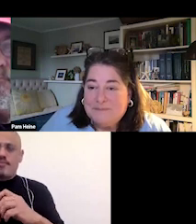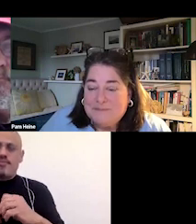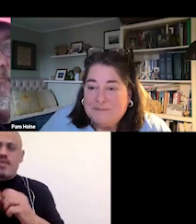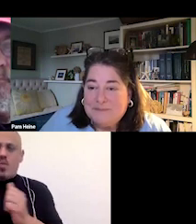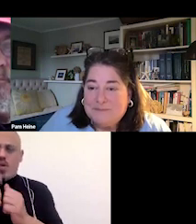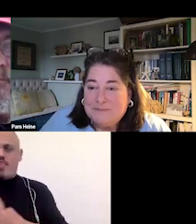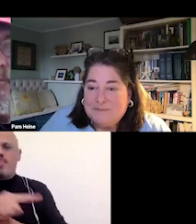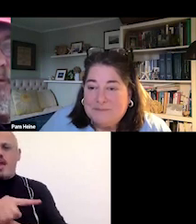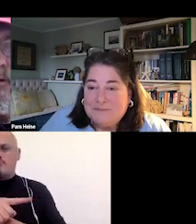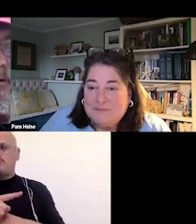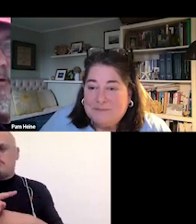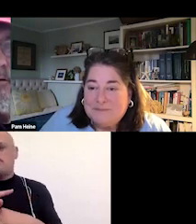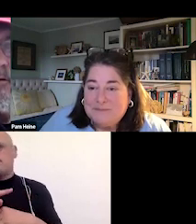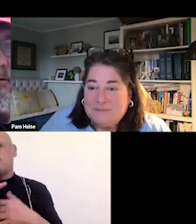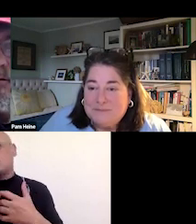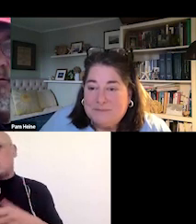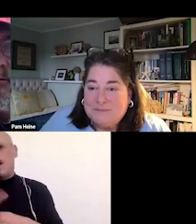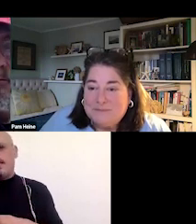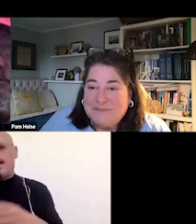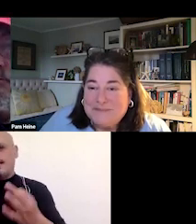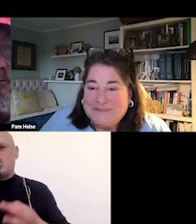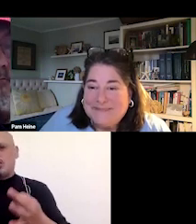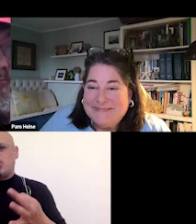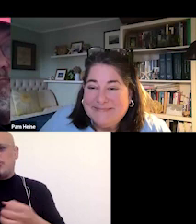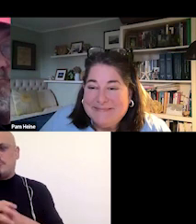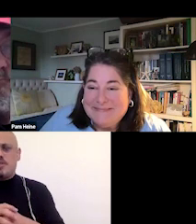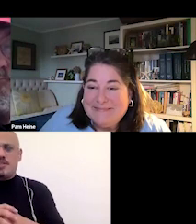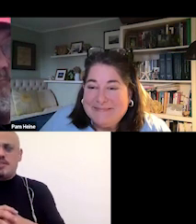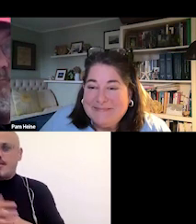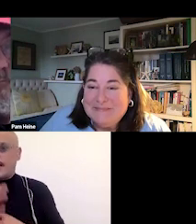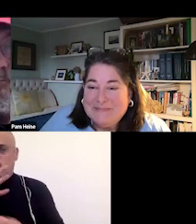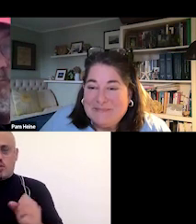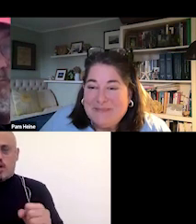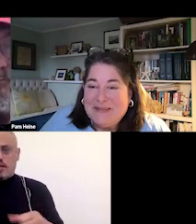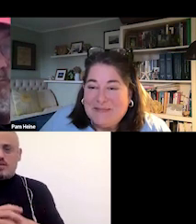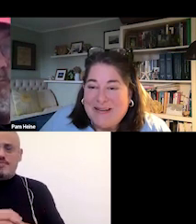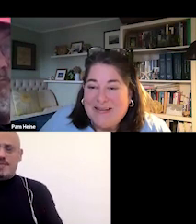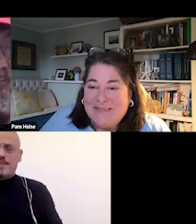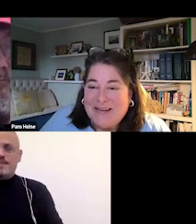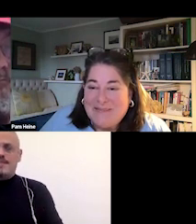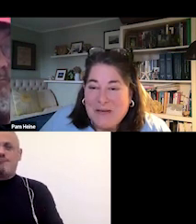to get that decision as soon as possible. Right, right.